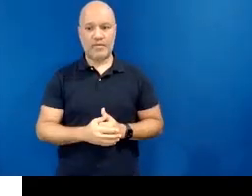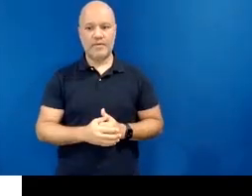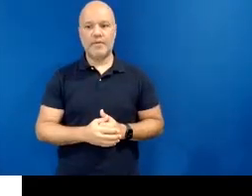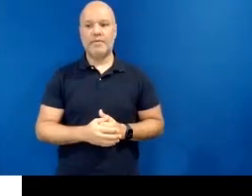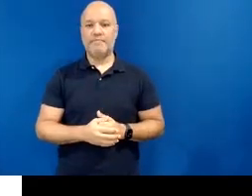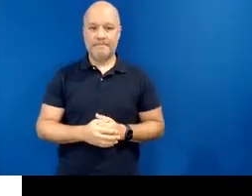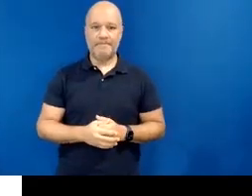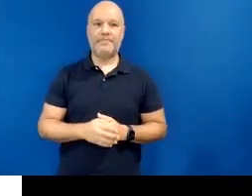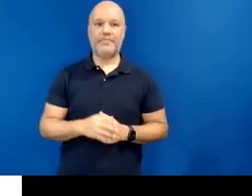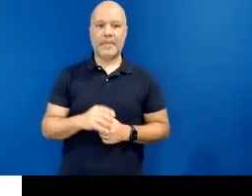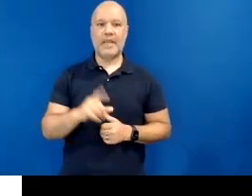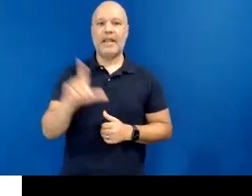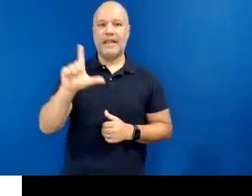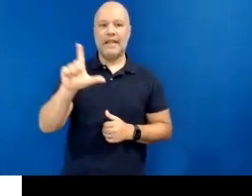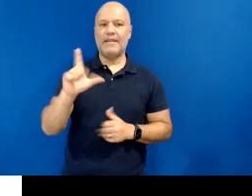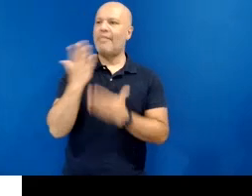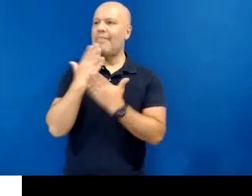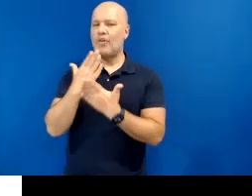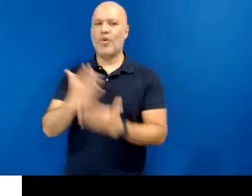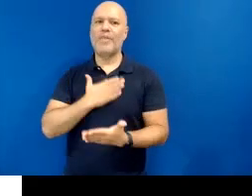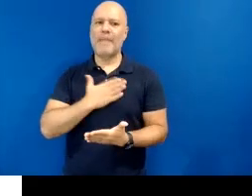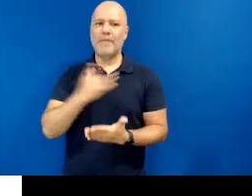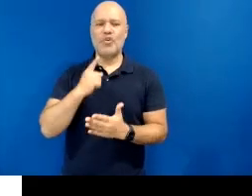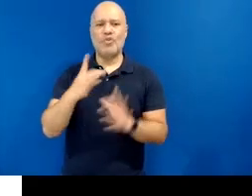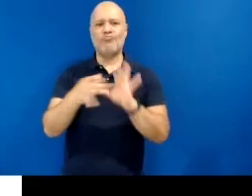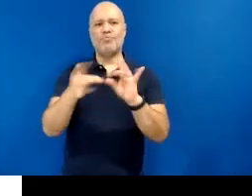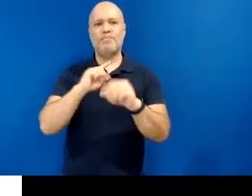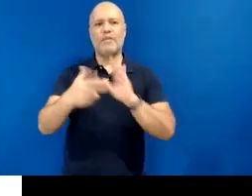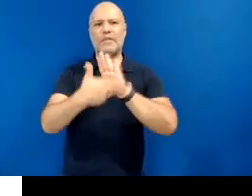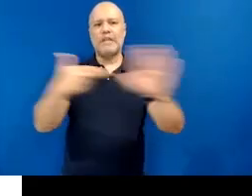I'm so glad that you mentioned stereotypes. Right? We want to be careful.